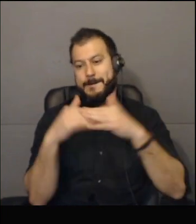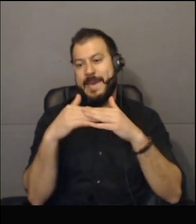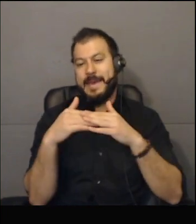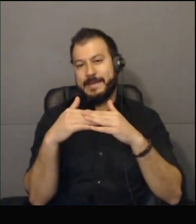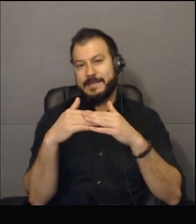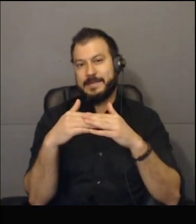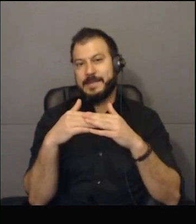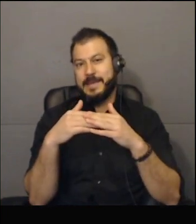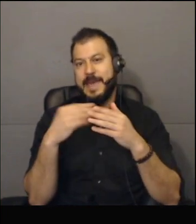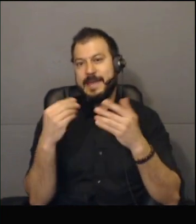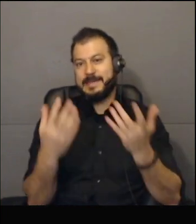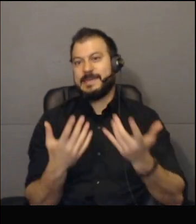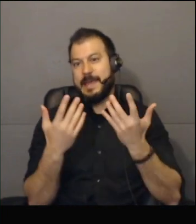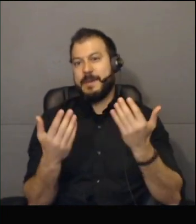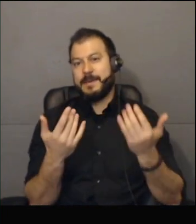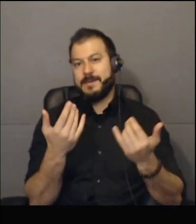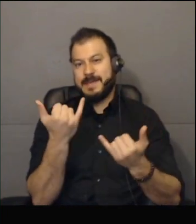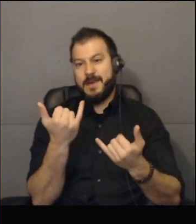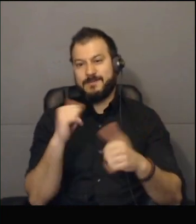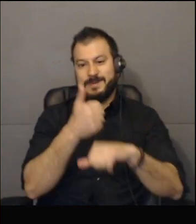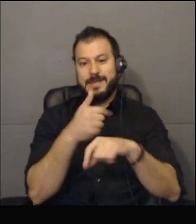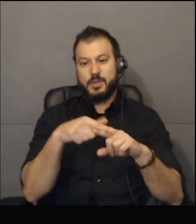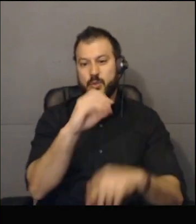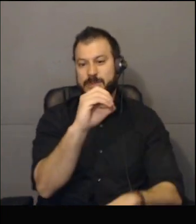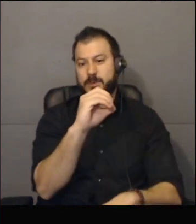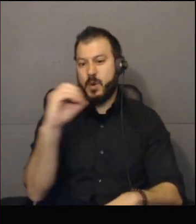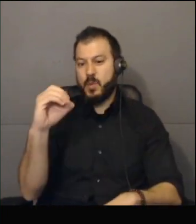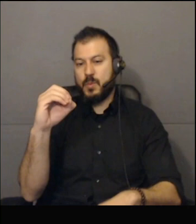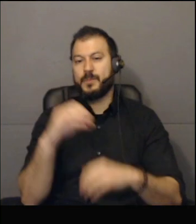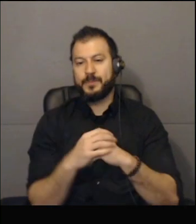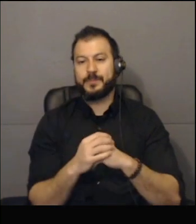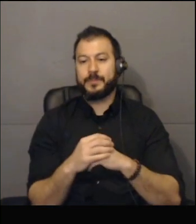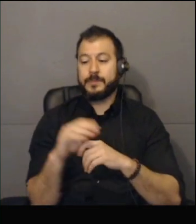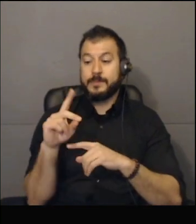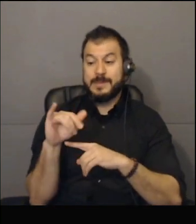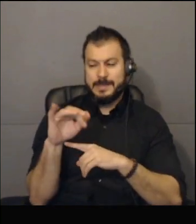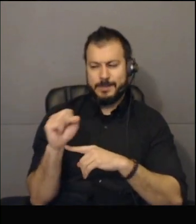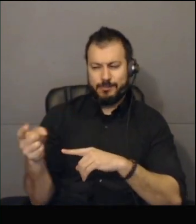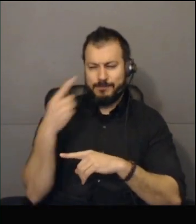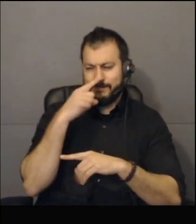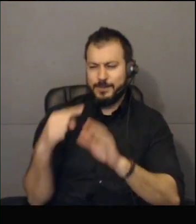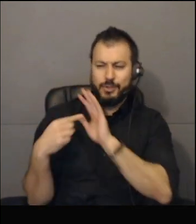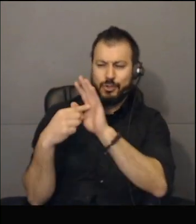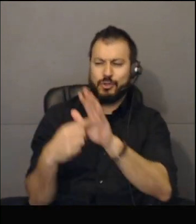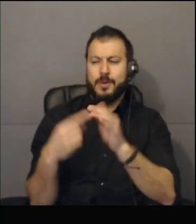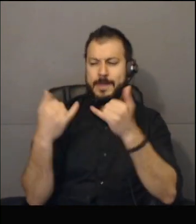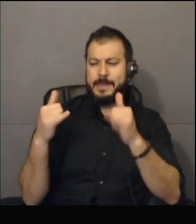They are currently set to 0. Demitris will you please show the Play Stream monitor?